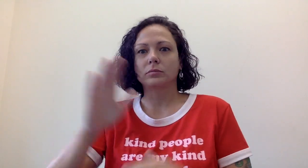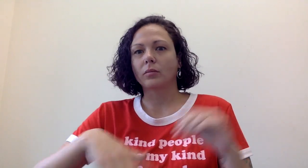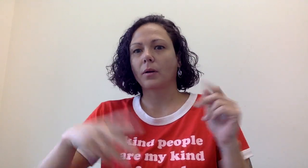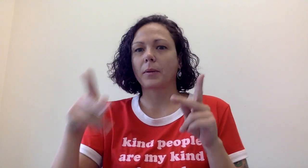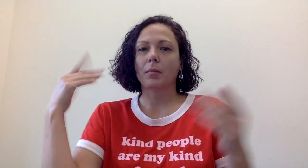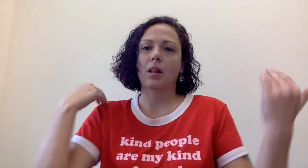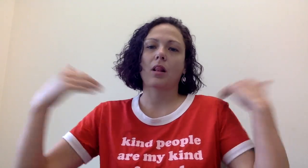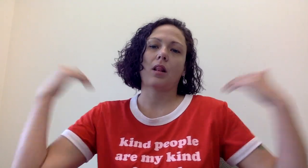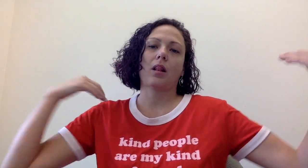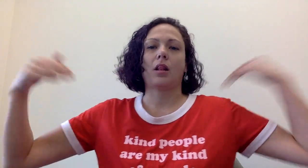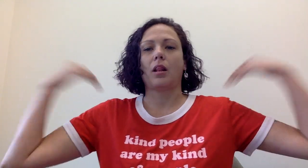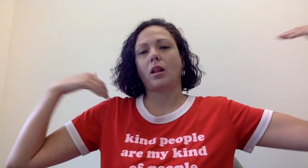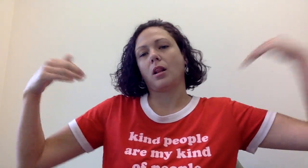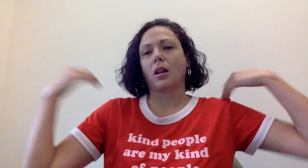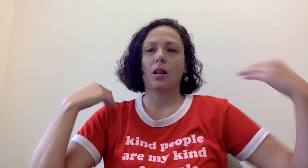rather than people asking me over and over